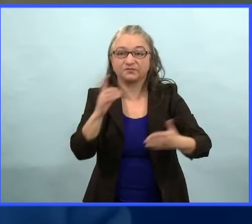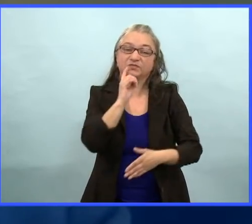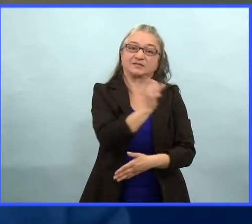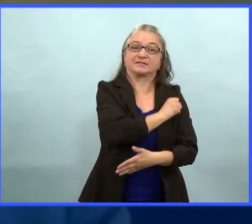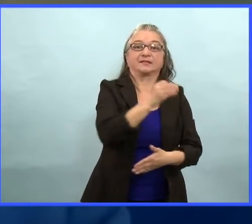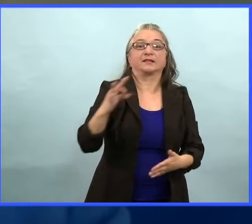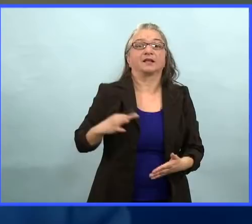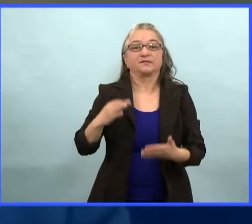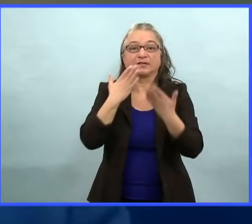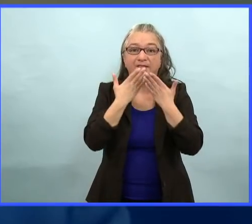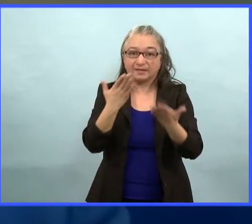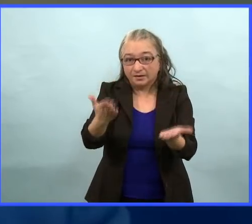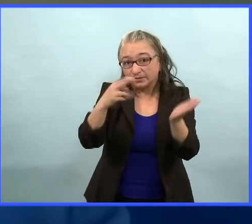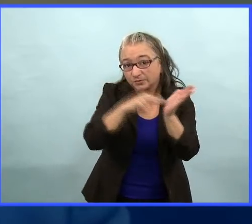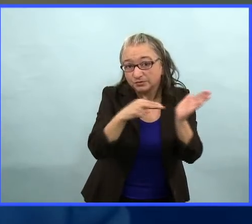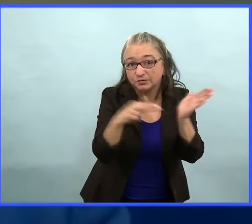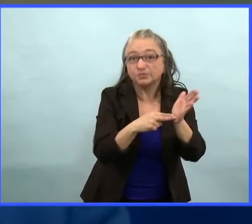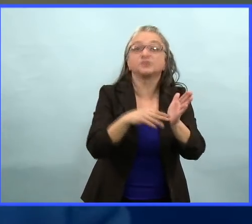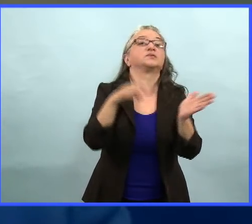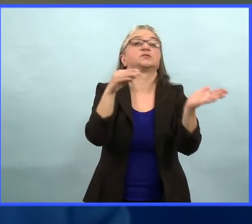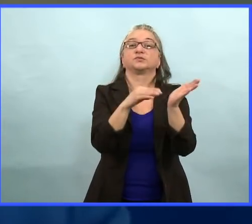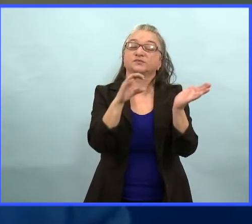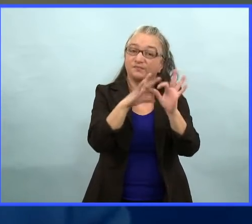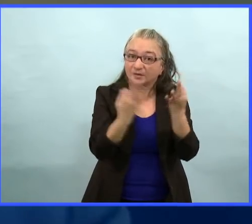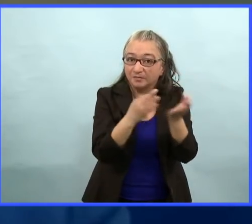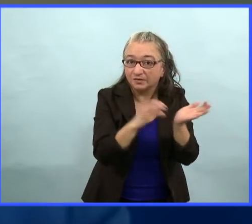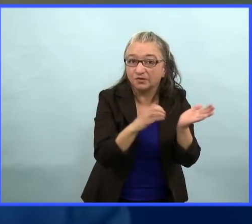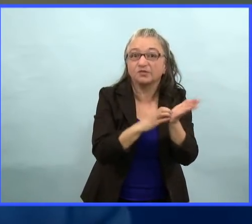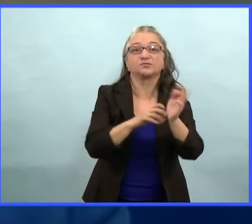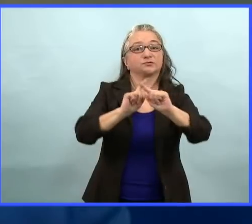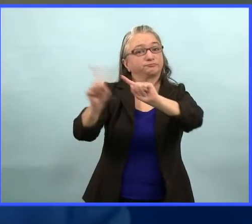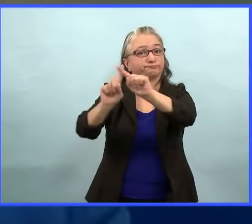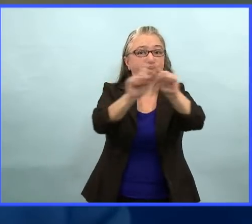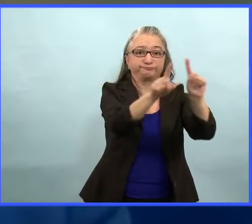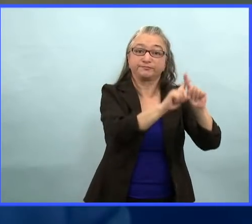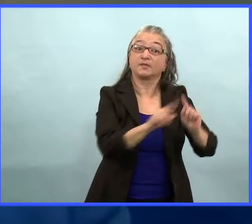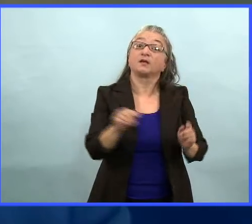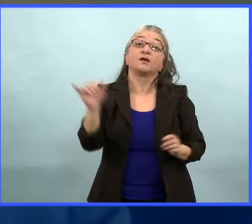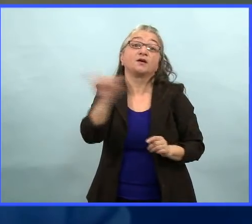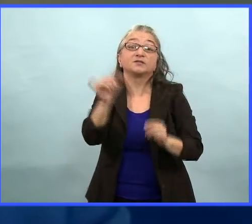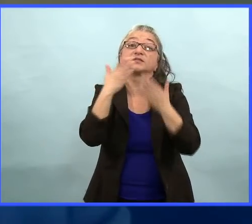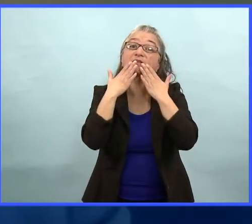to reduce the strain on our workforce by getting vaccinated and getting their third dose as soon as